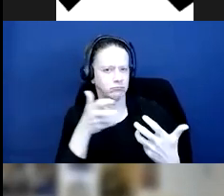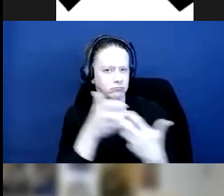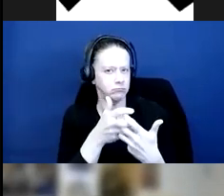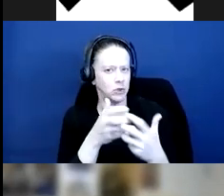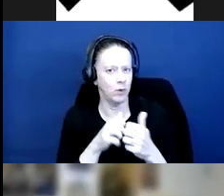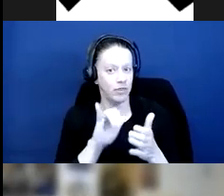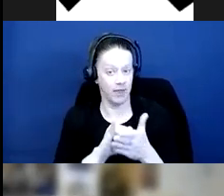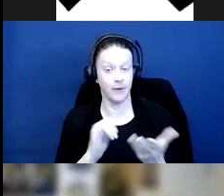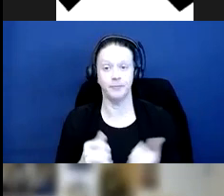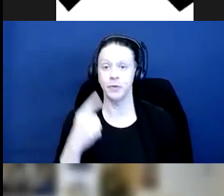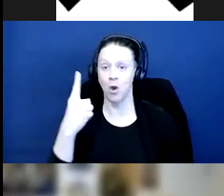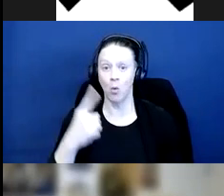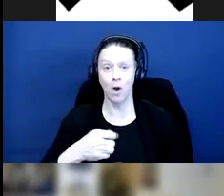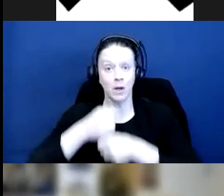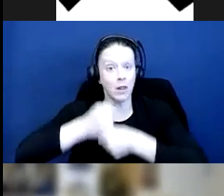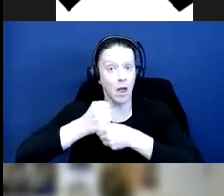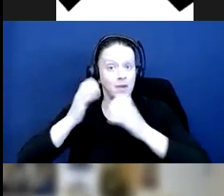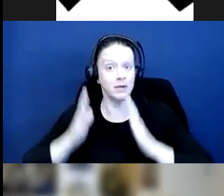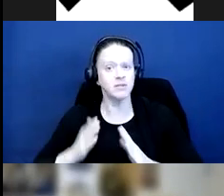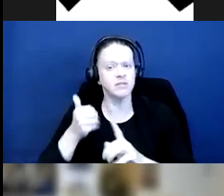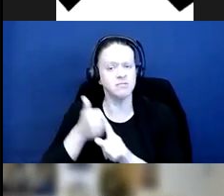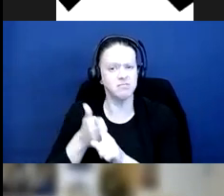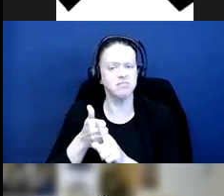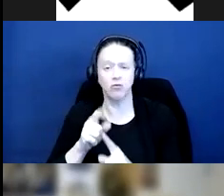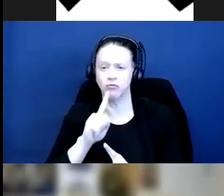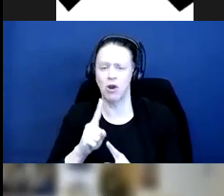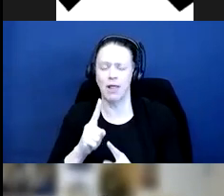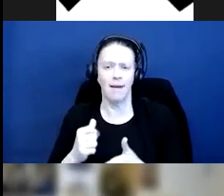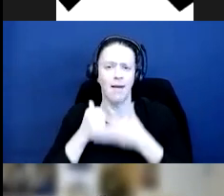really helpful for our work at Oregon Health Authority